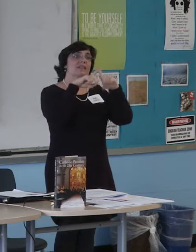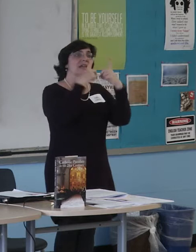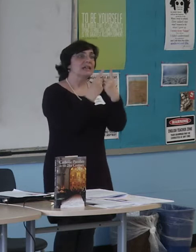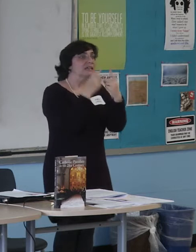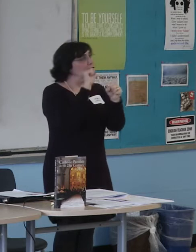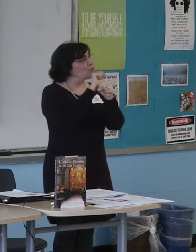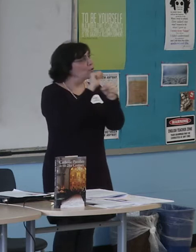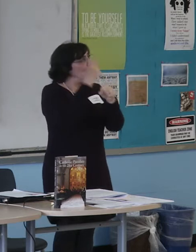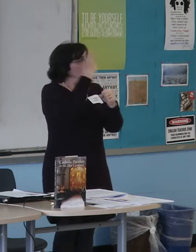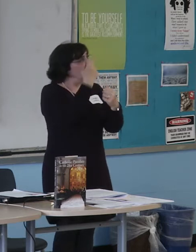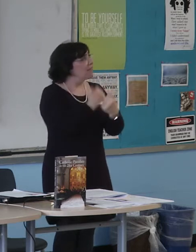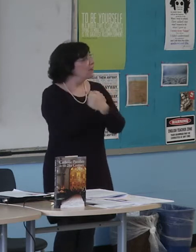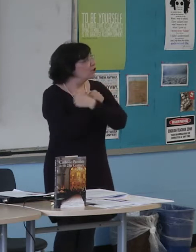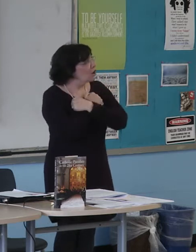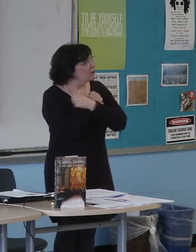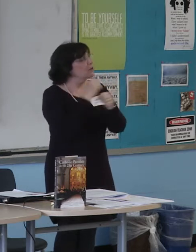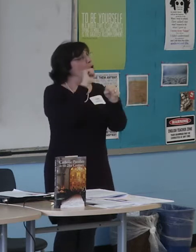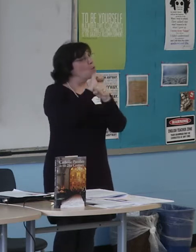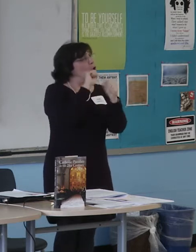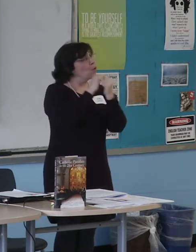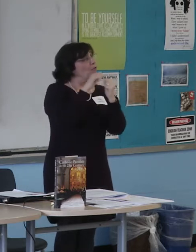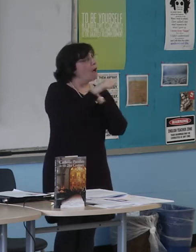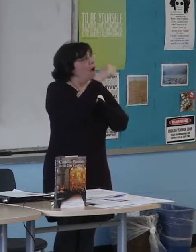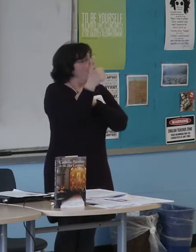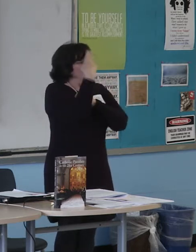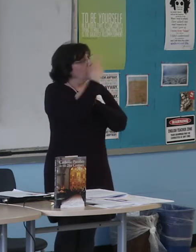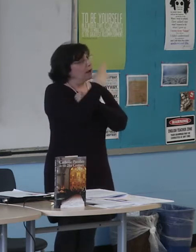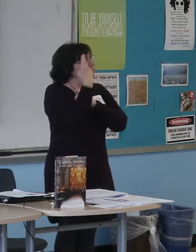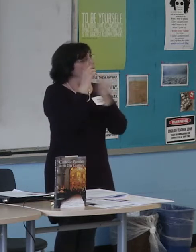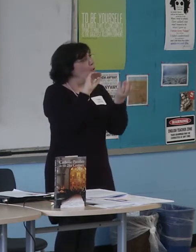Catholic Charities work with any other Catholic organizations to serve people